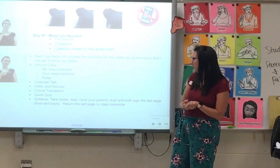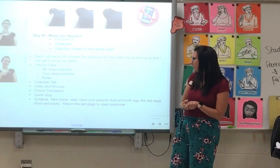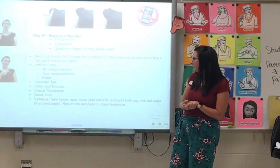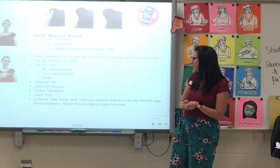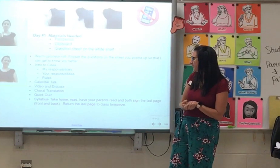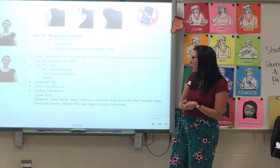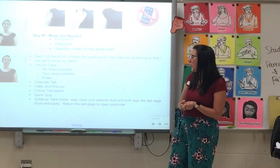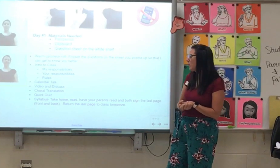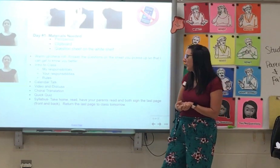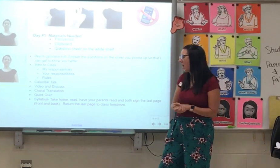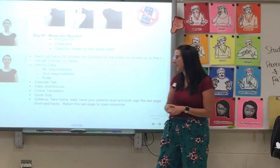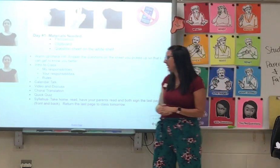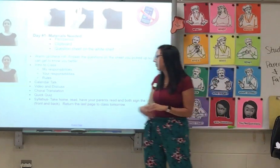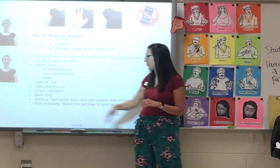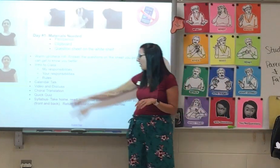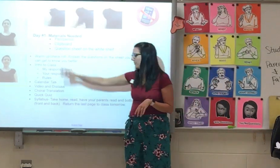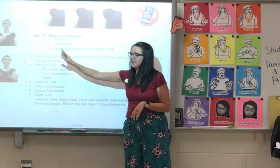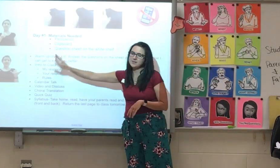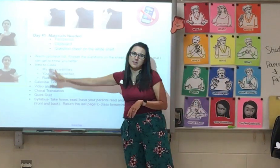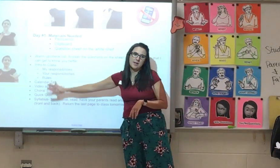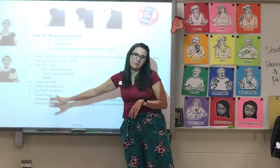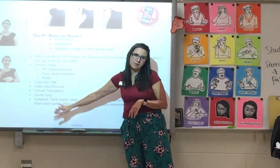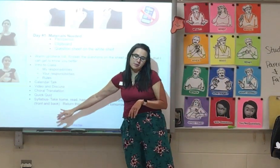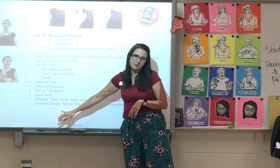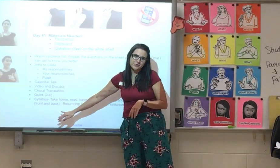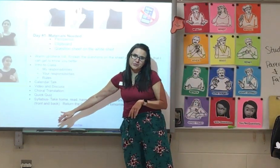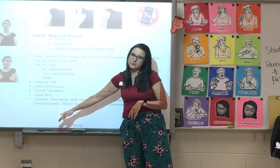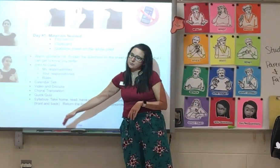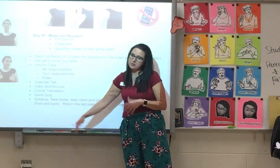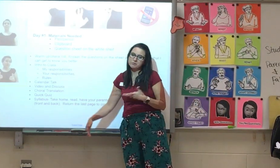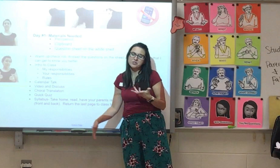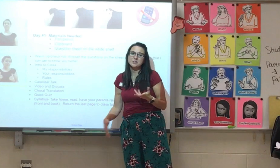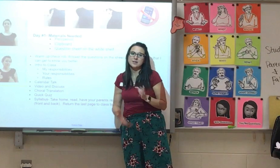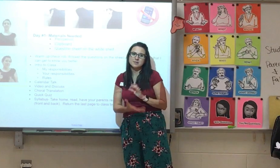we will not get through all of this today